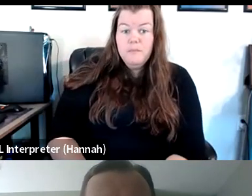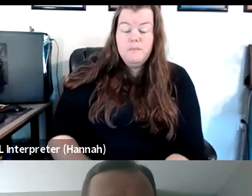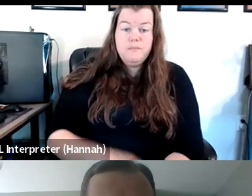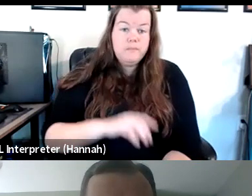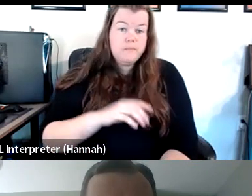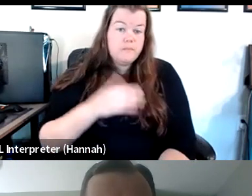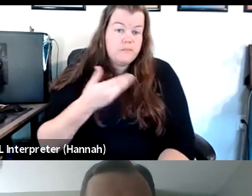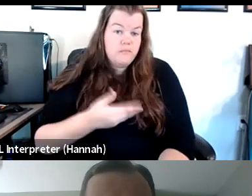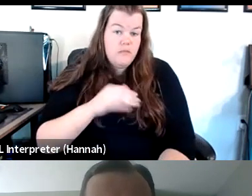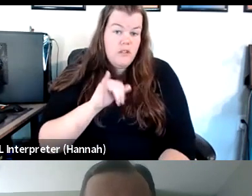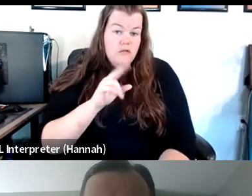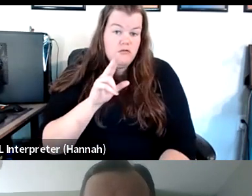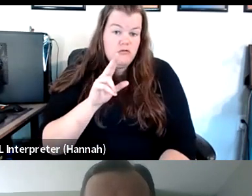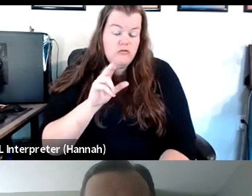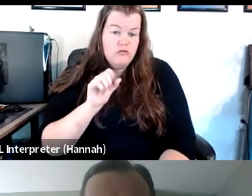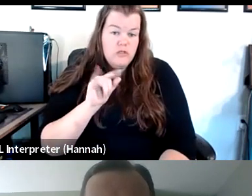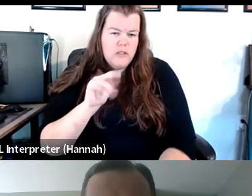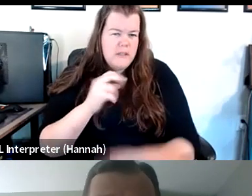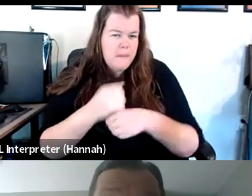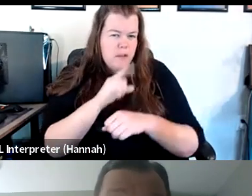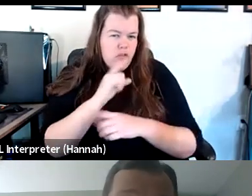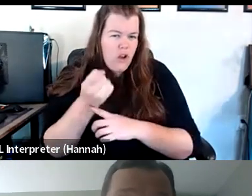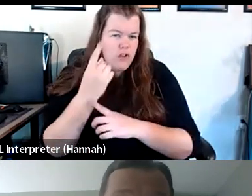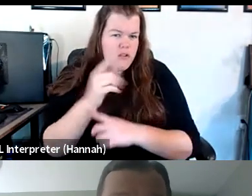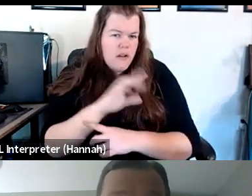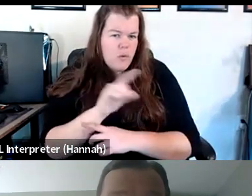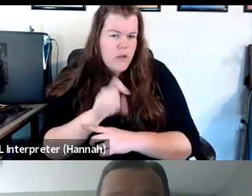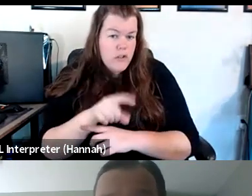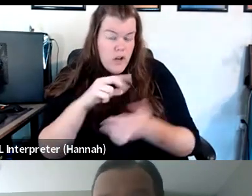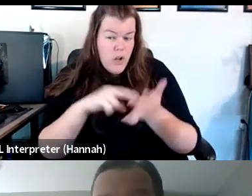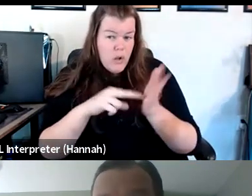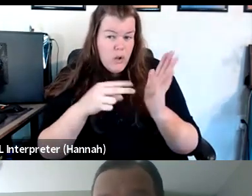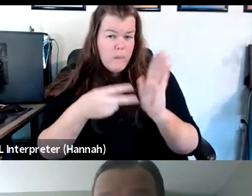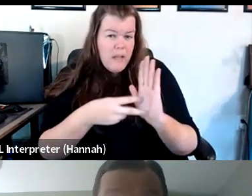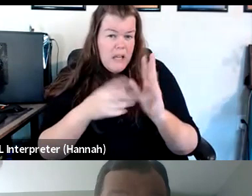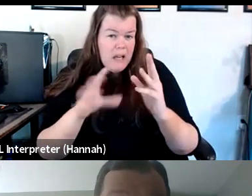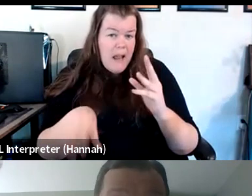To make sure I'm I'm understanding your question do you mean adding in uh something that would